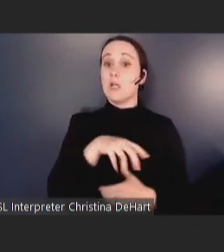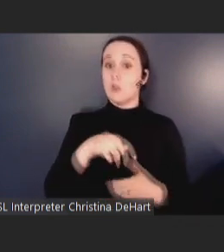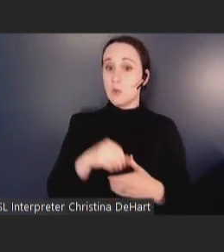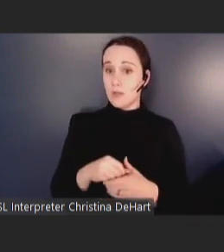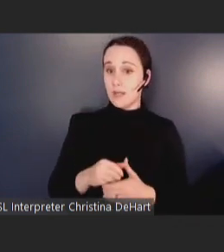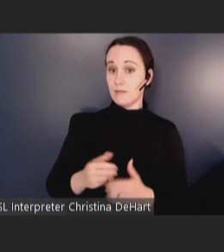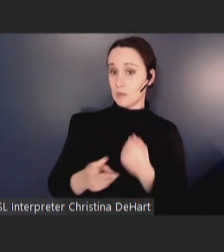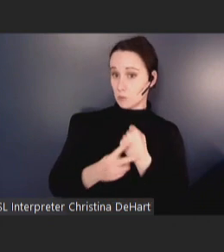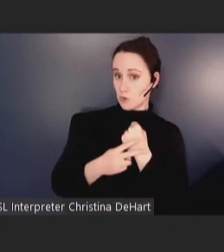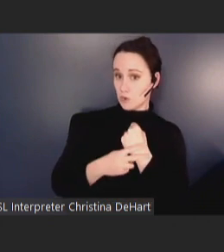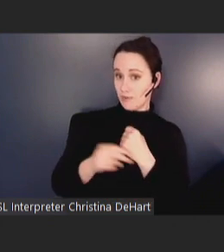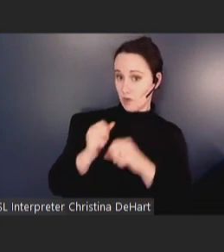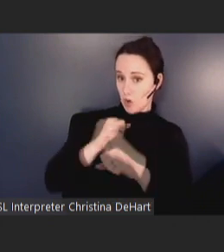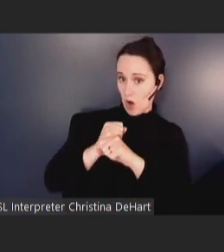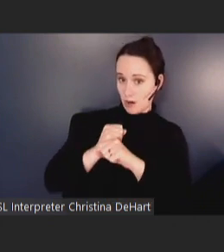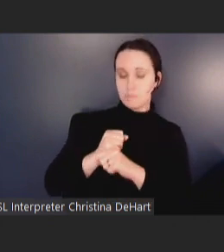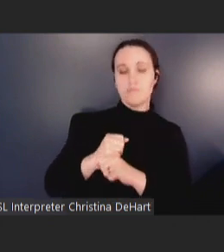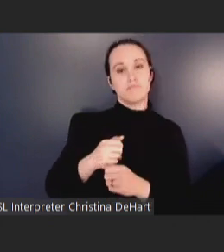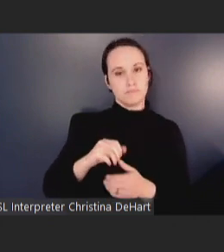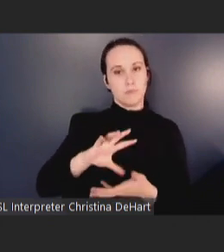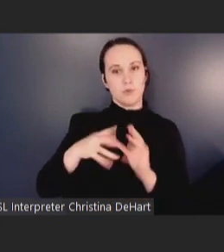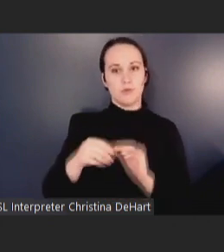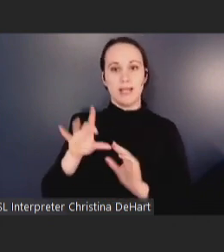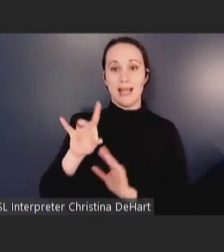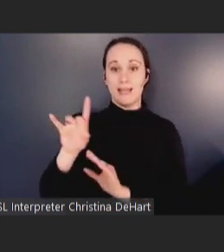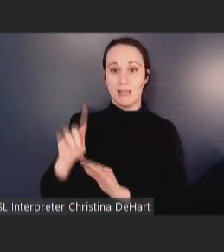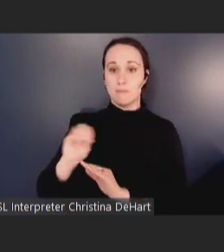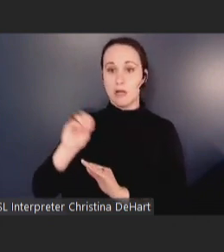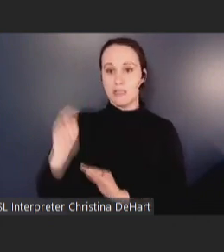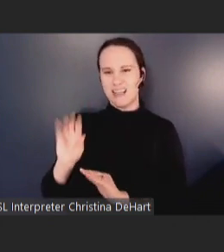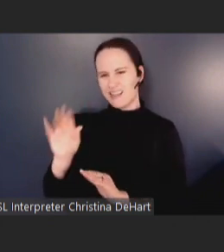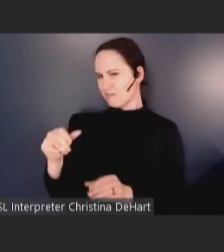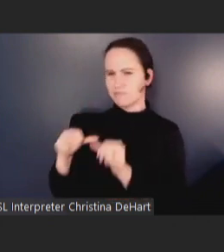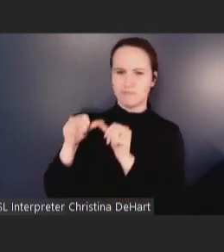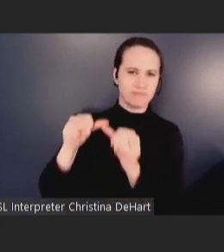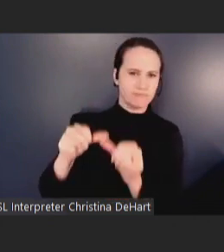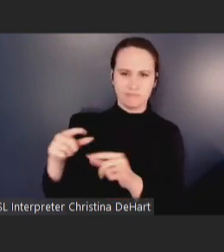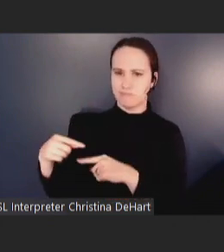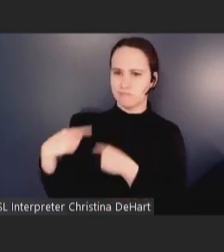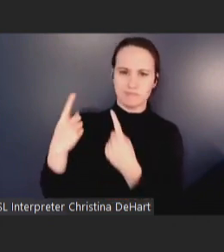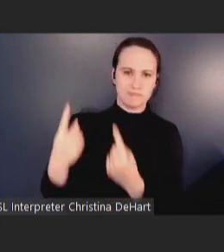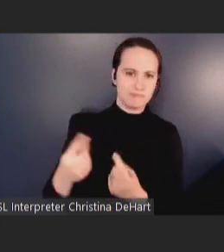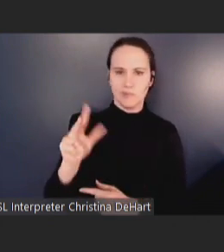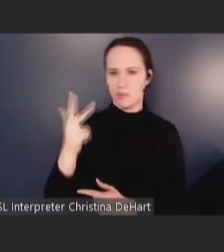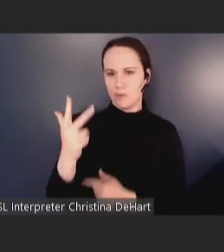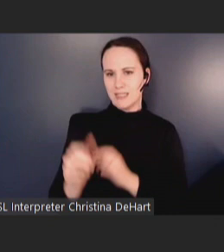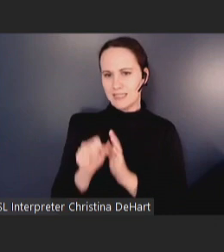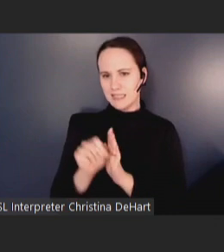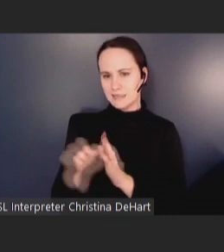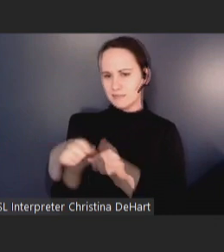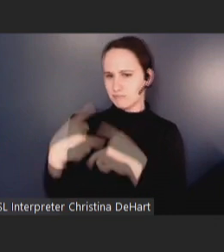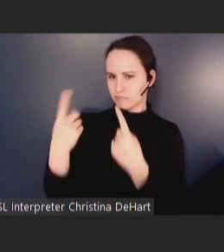was 88 percent, a level which has been stable over the last three seasons. Similar to patterns seen